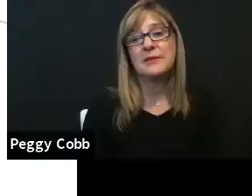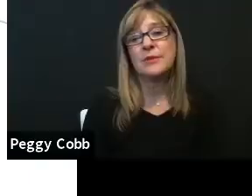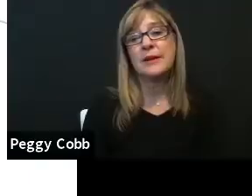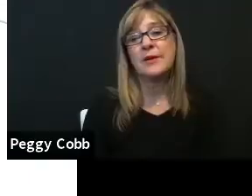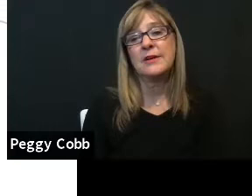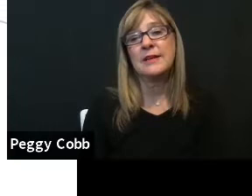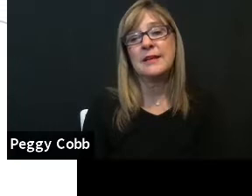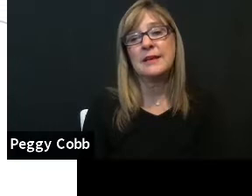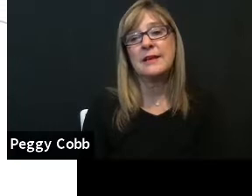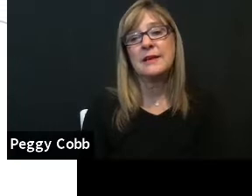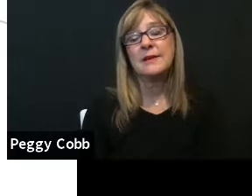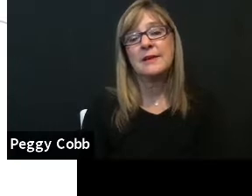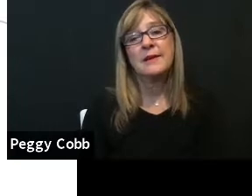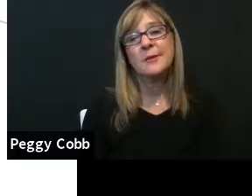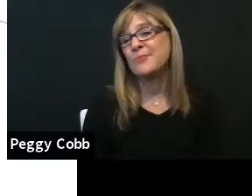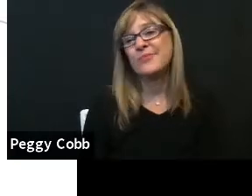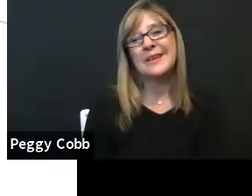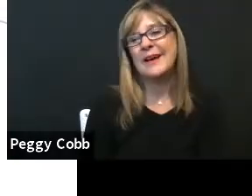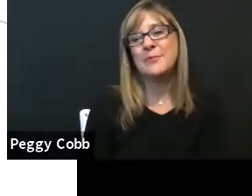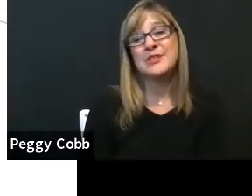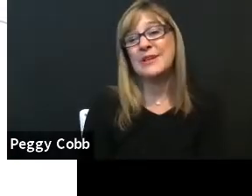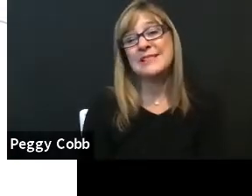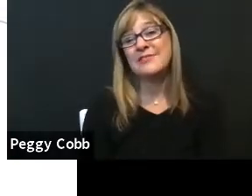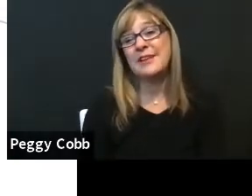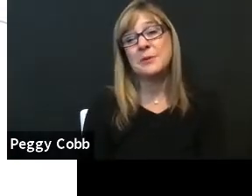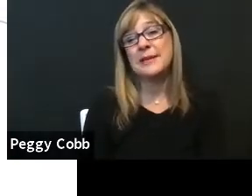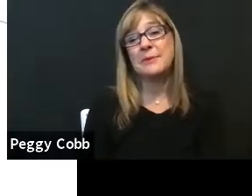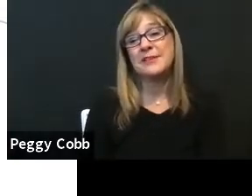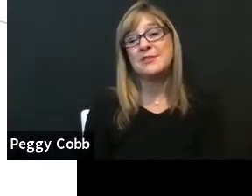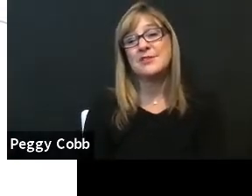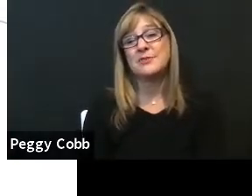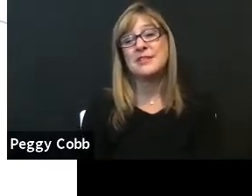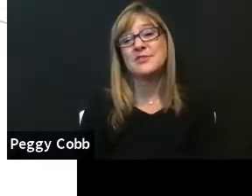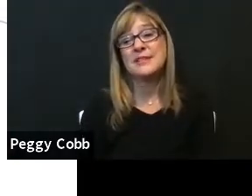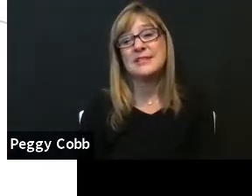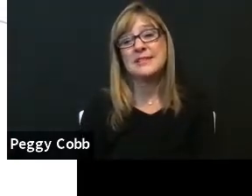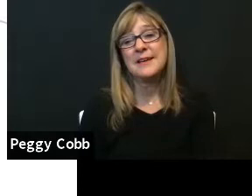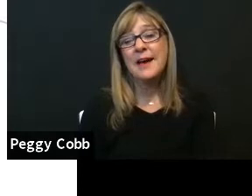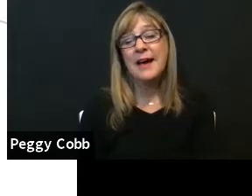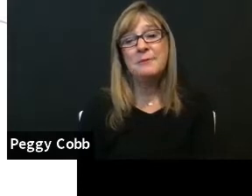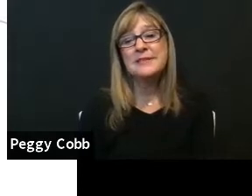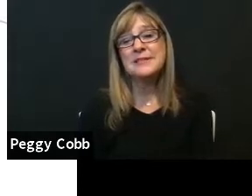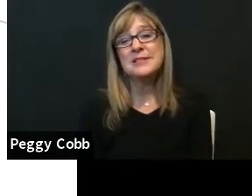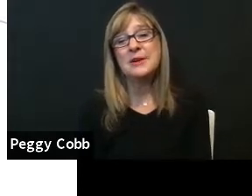there really aren't any opportunities available now because they're so restricted. I missed it too.